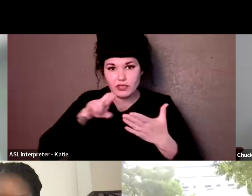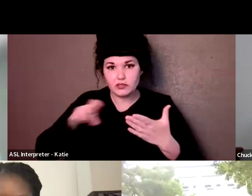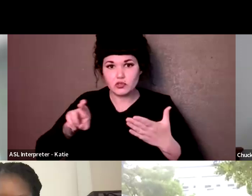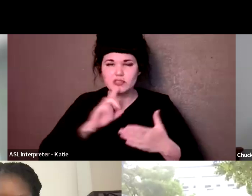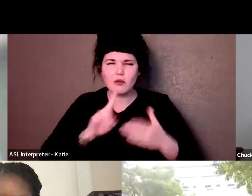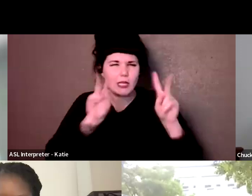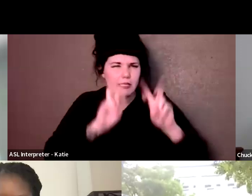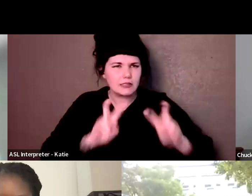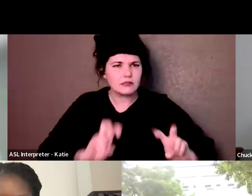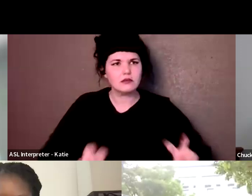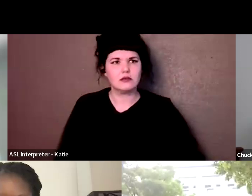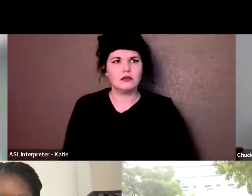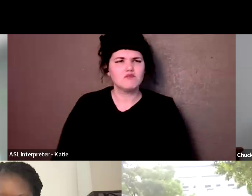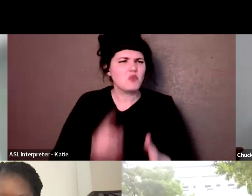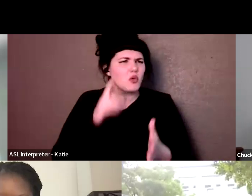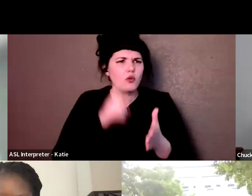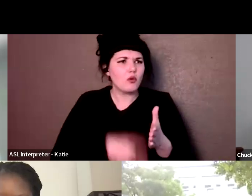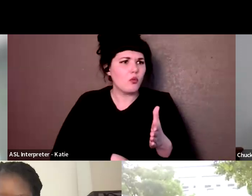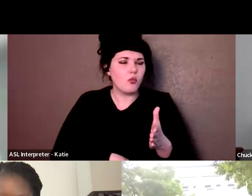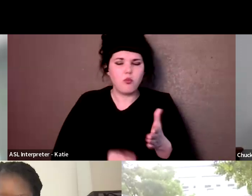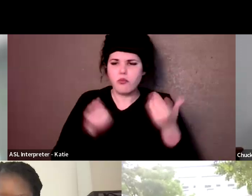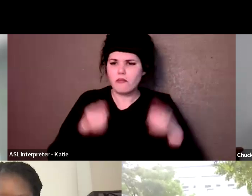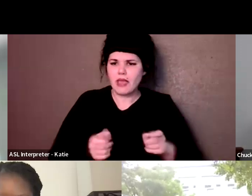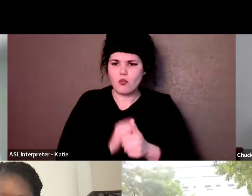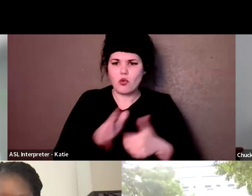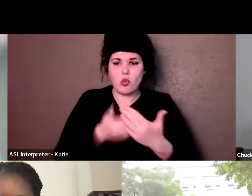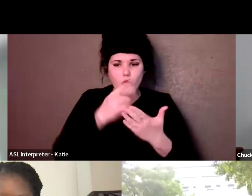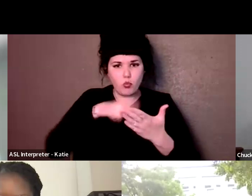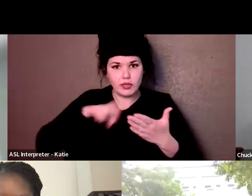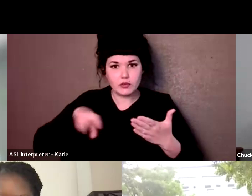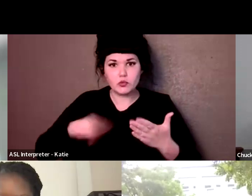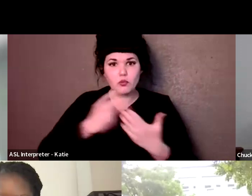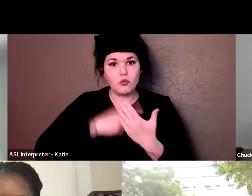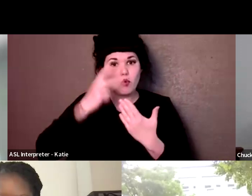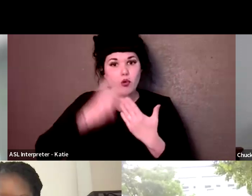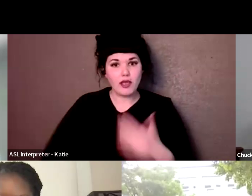with the All of Us Research Program. Stay tuned for more conversations in our series for the coming